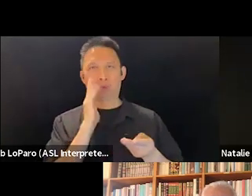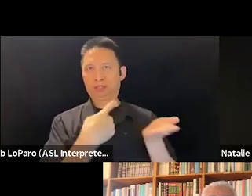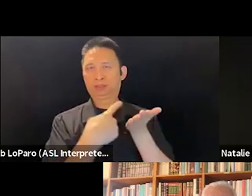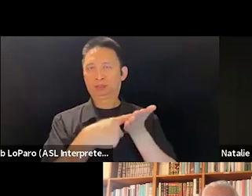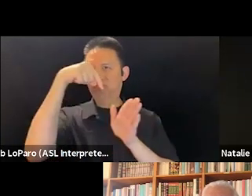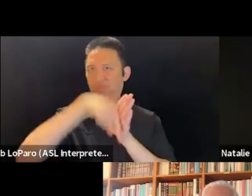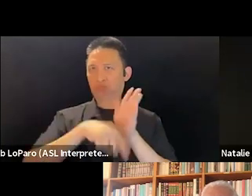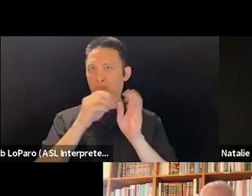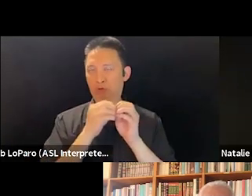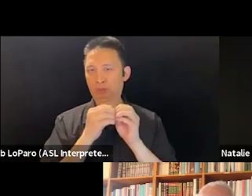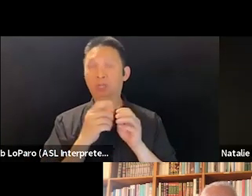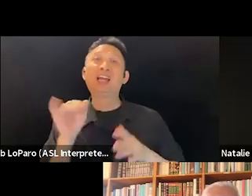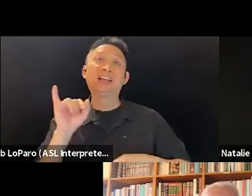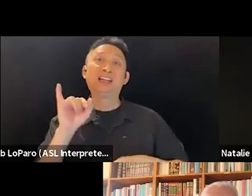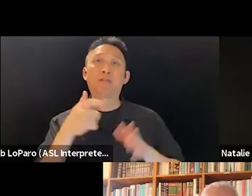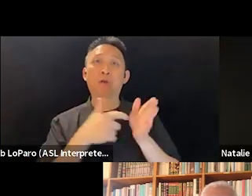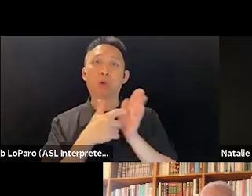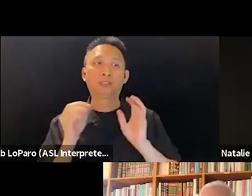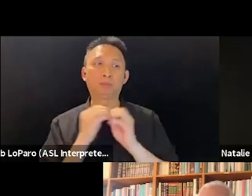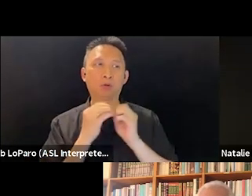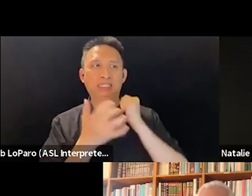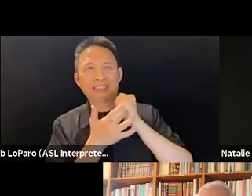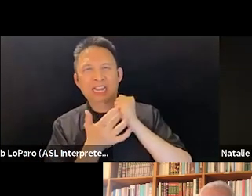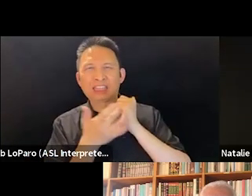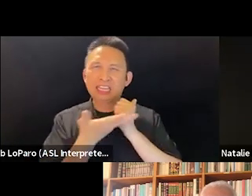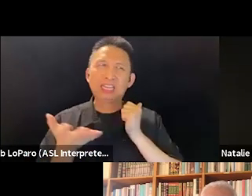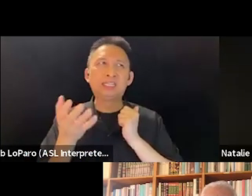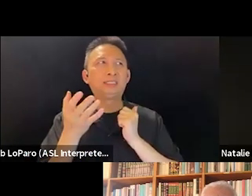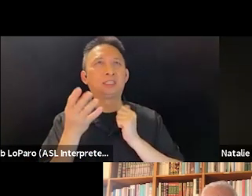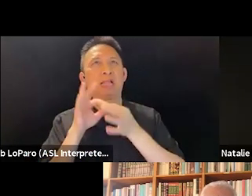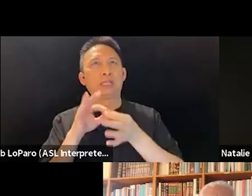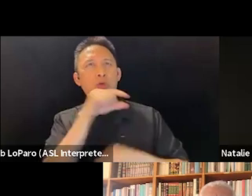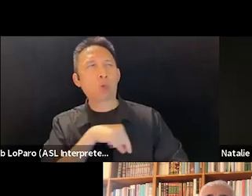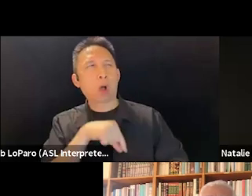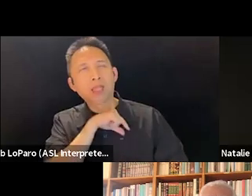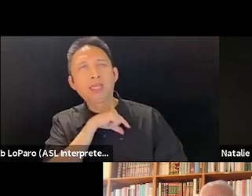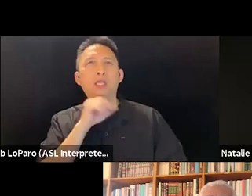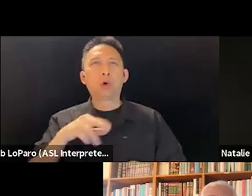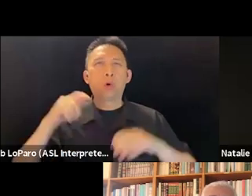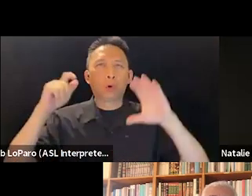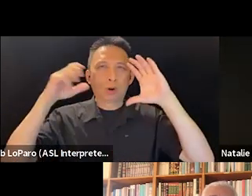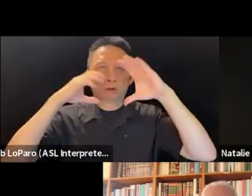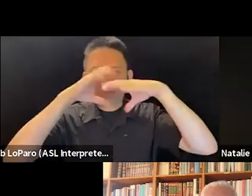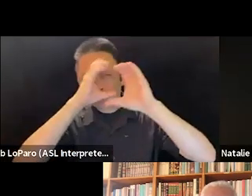and usually more technical about the quality and other things is not deep or if the project